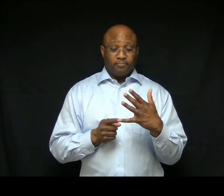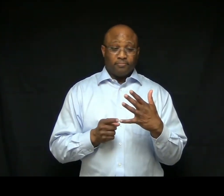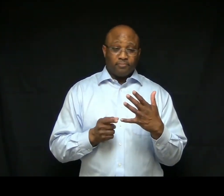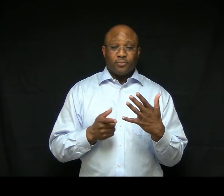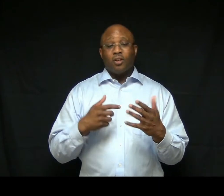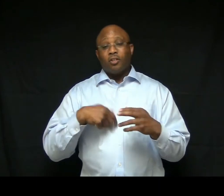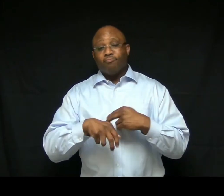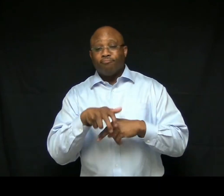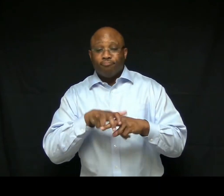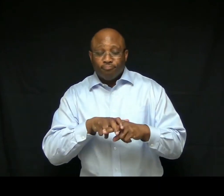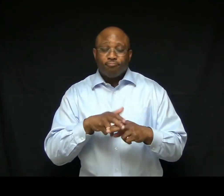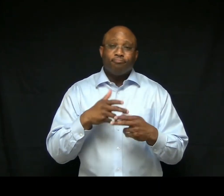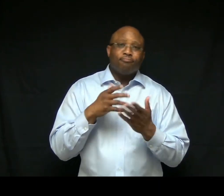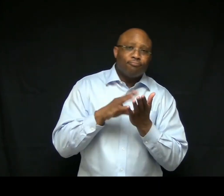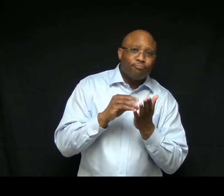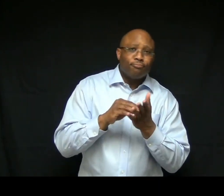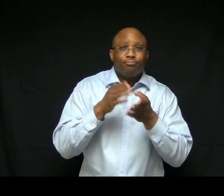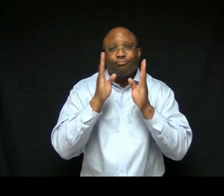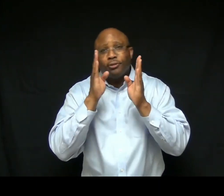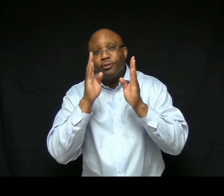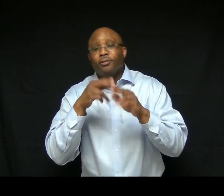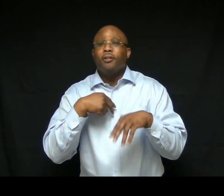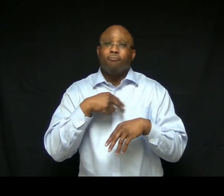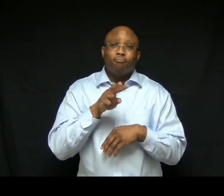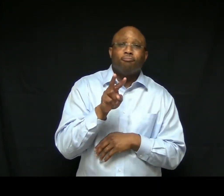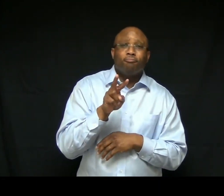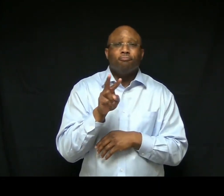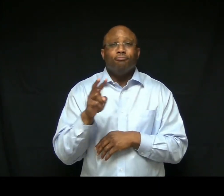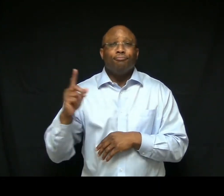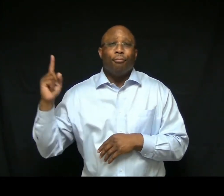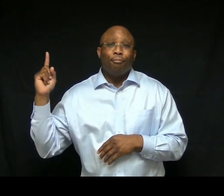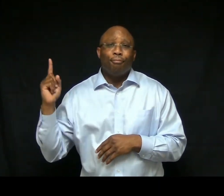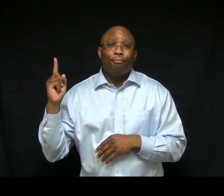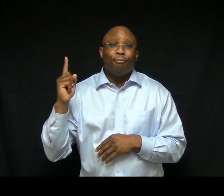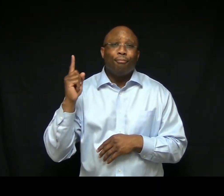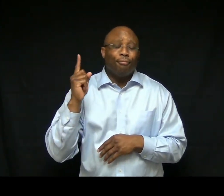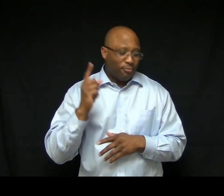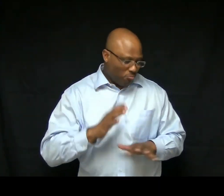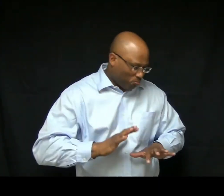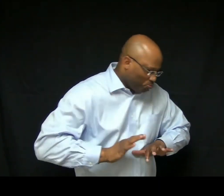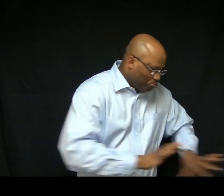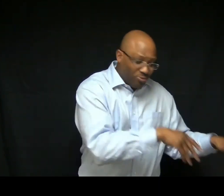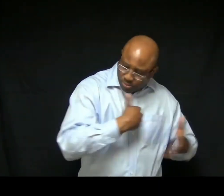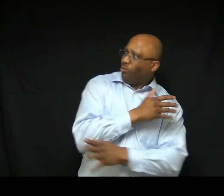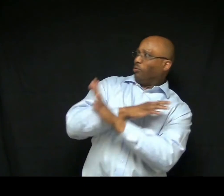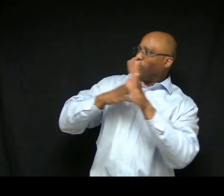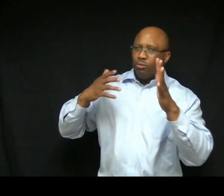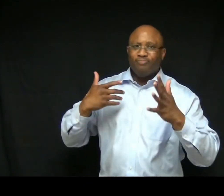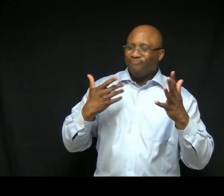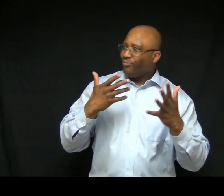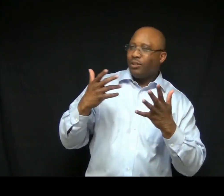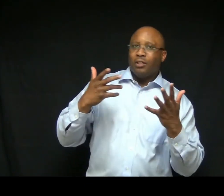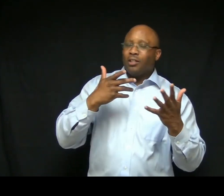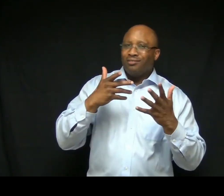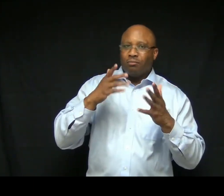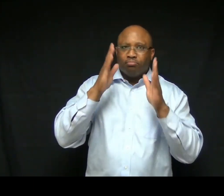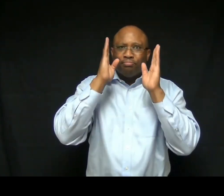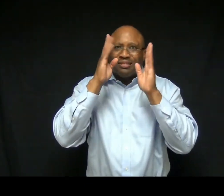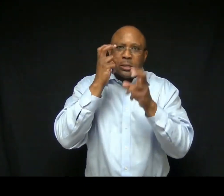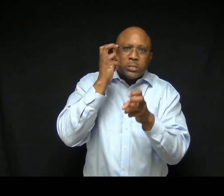(5) materially and substantially disrupts the education process